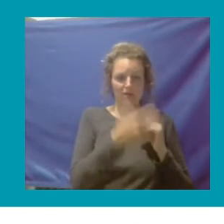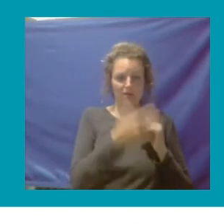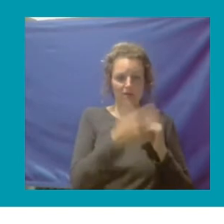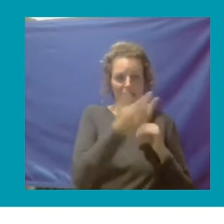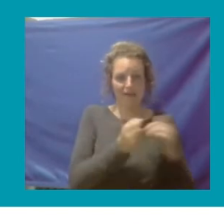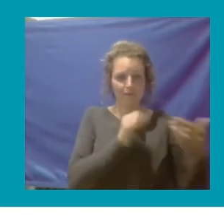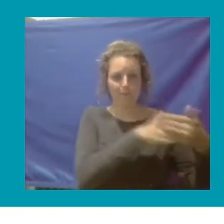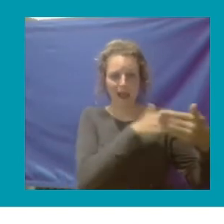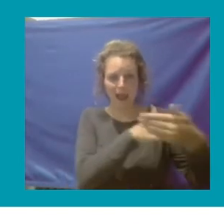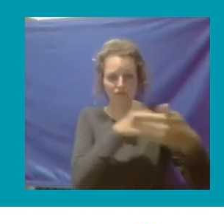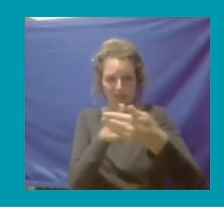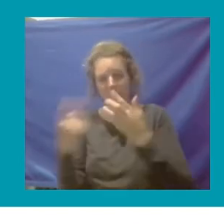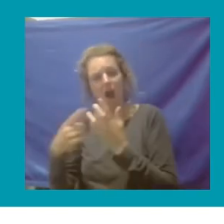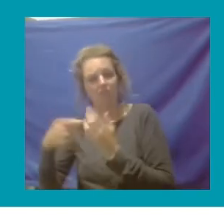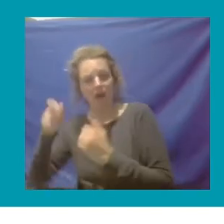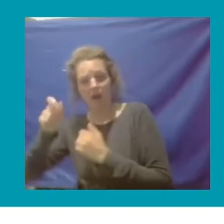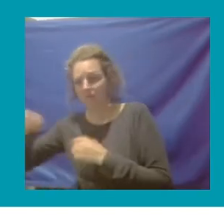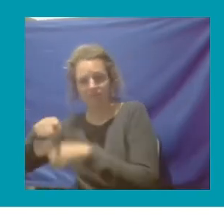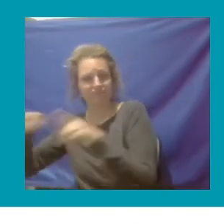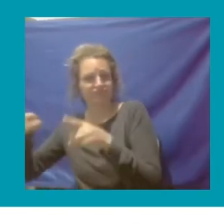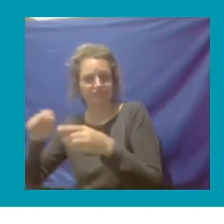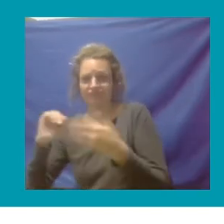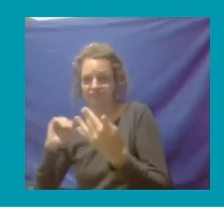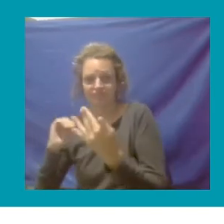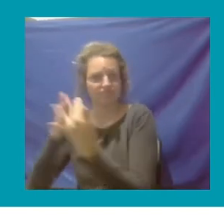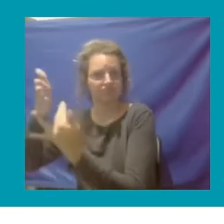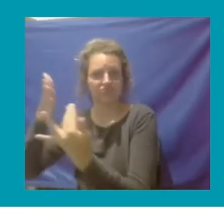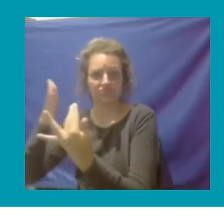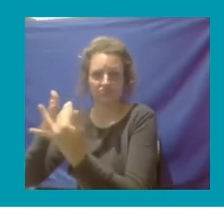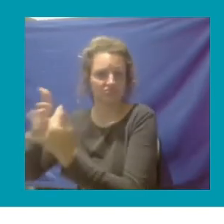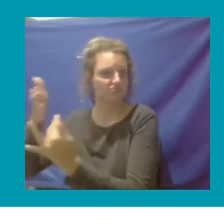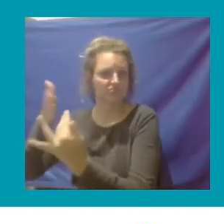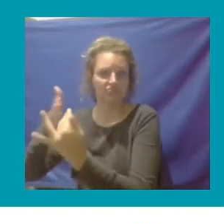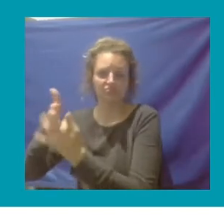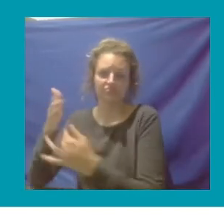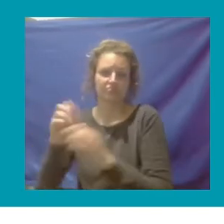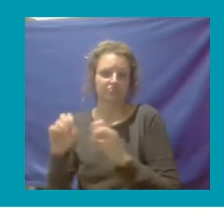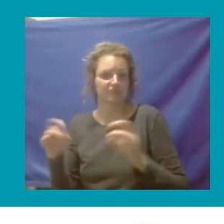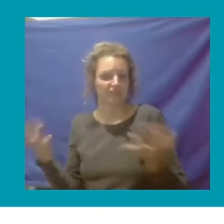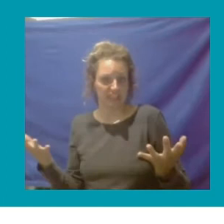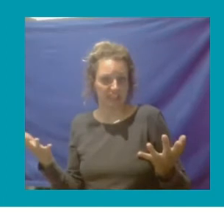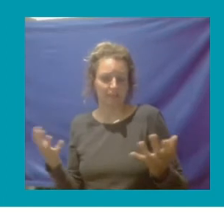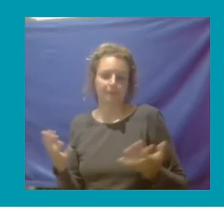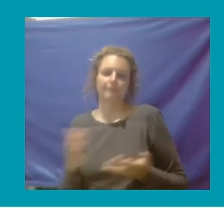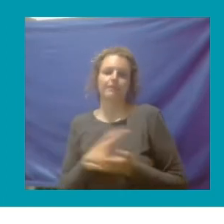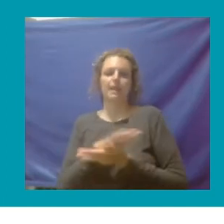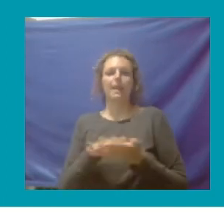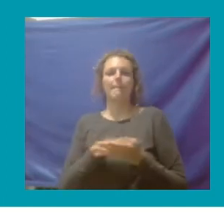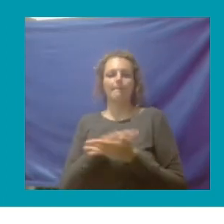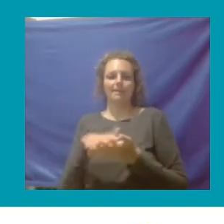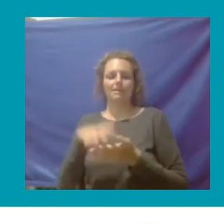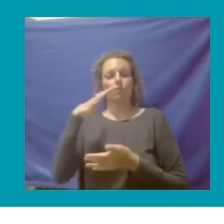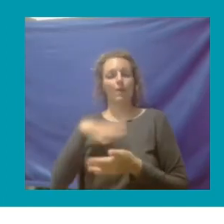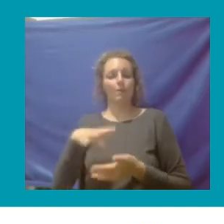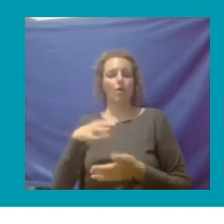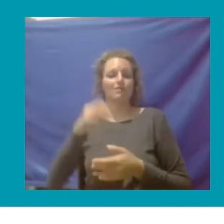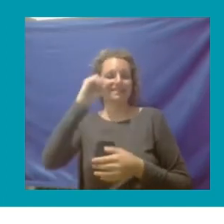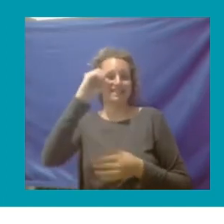face that other people don't face until we get to the point where there is zero disability employment gap. You know we're going to carry on